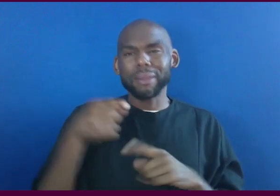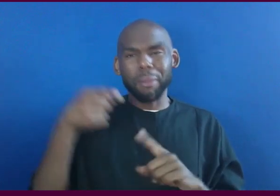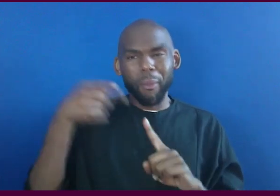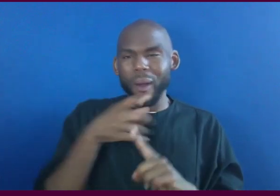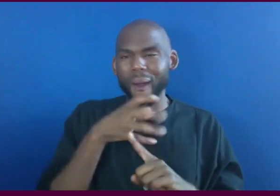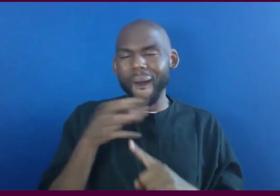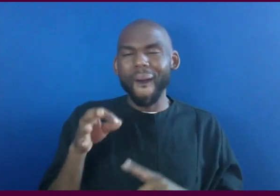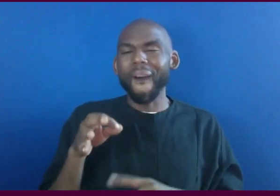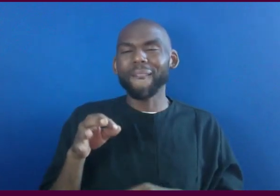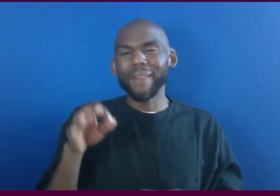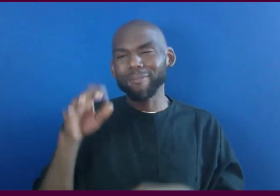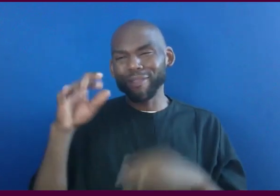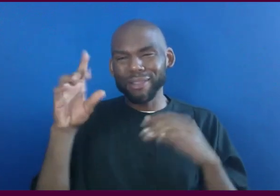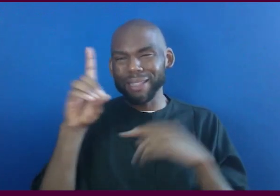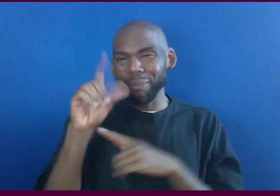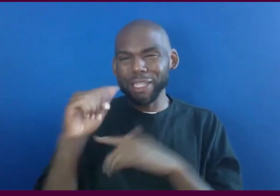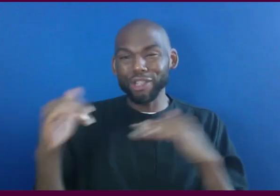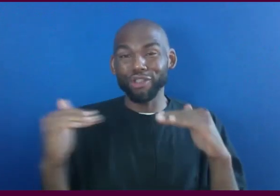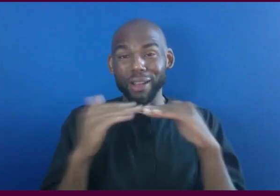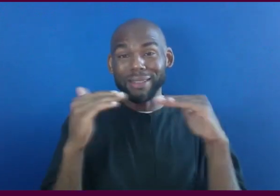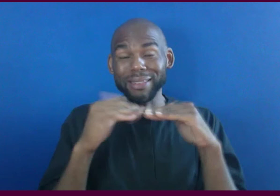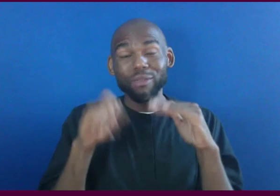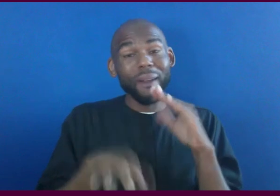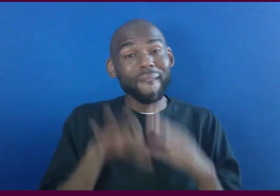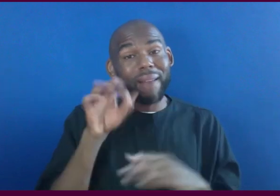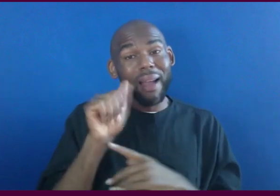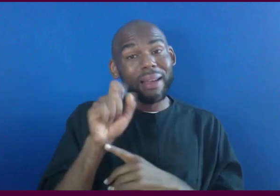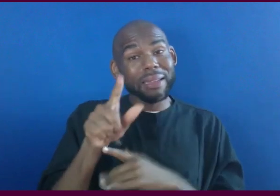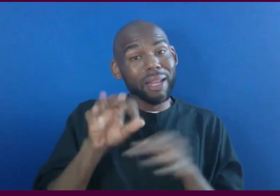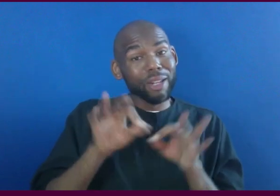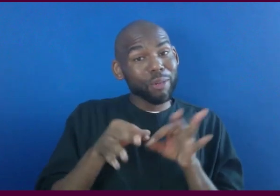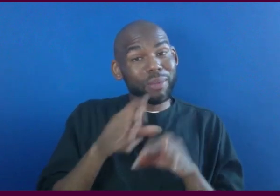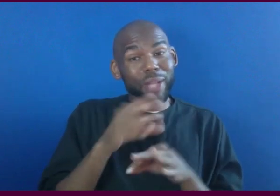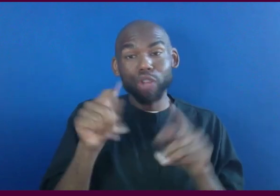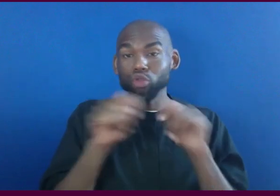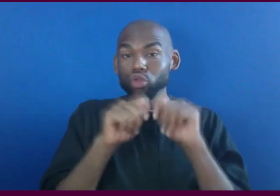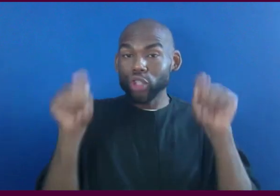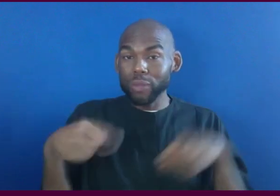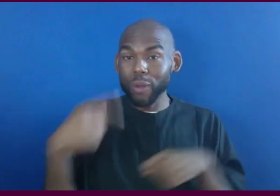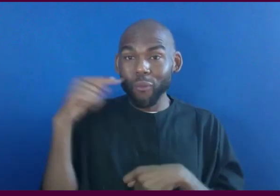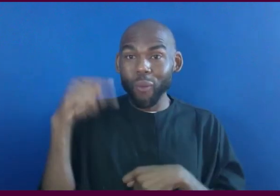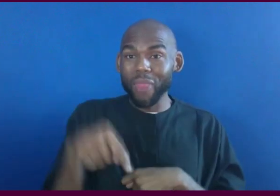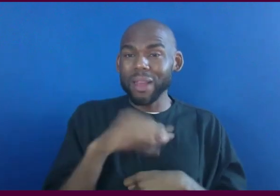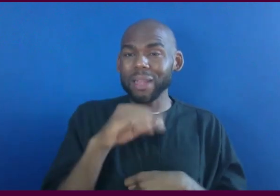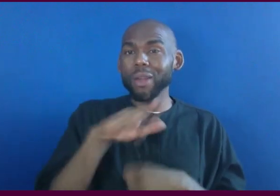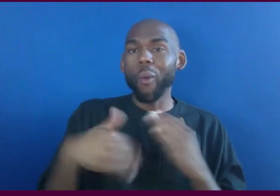Now, as always, you can find ASL interpretations and transcripts for this episode and all of